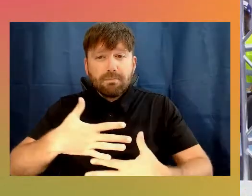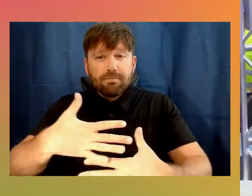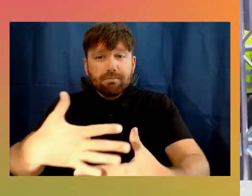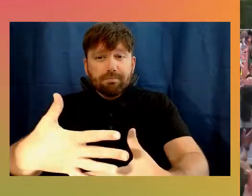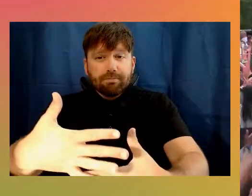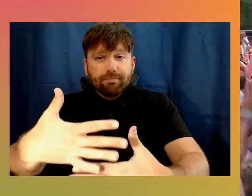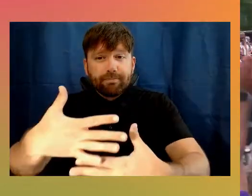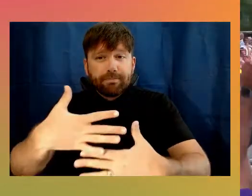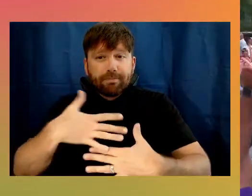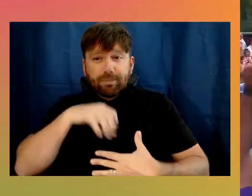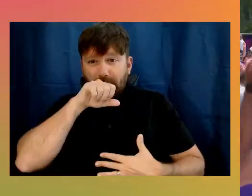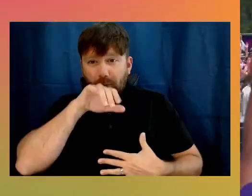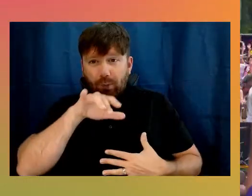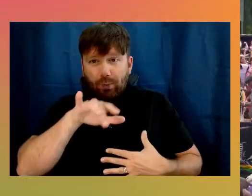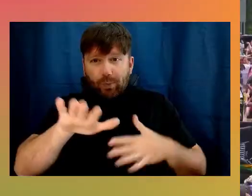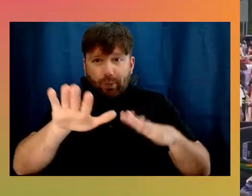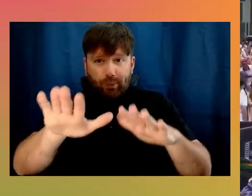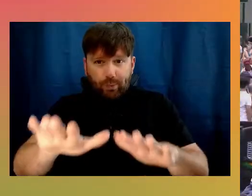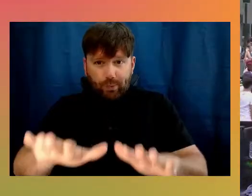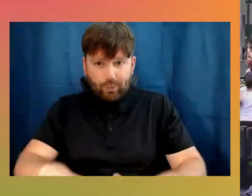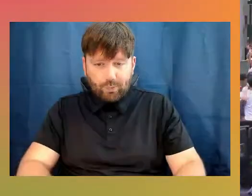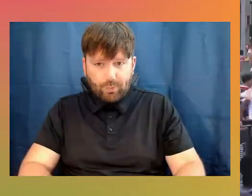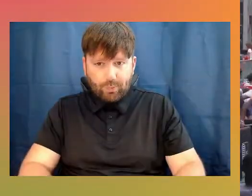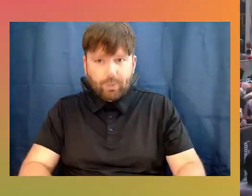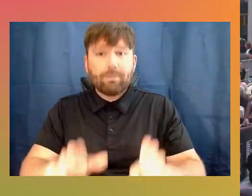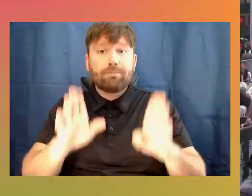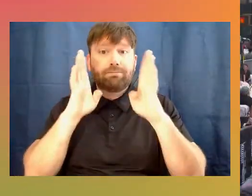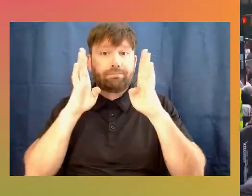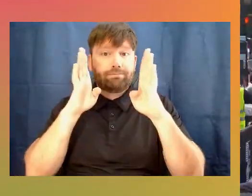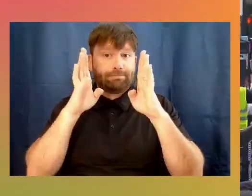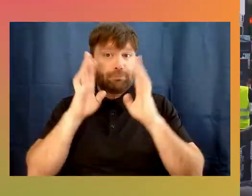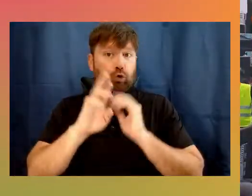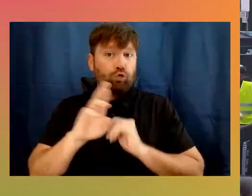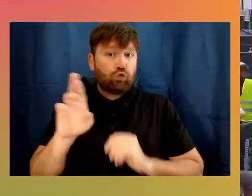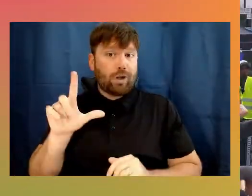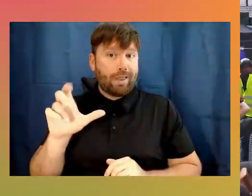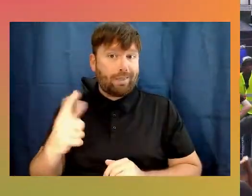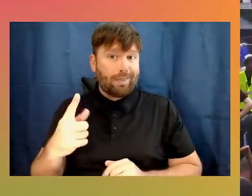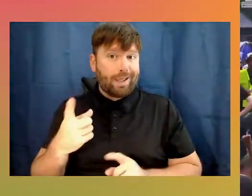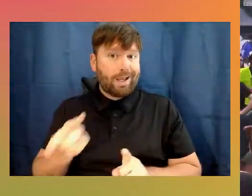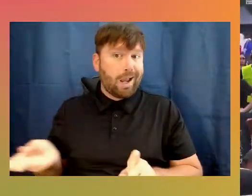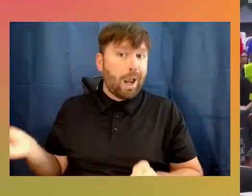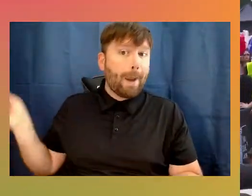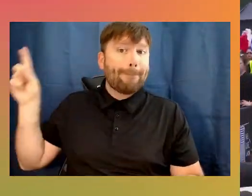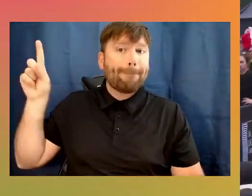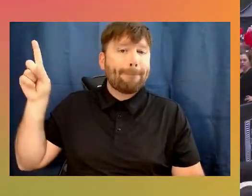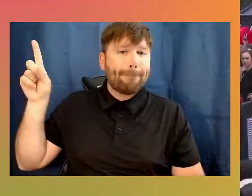MORE BIG BREATH IN. AS YOU EXHALE, HANDS DOWN TO THE